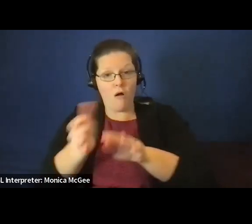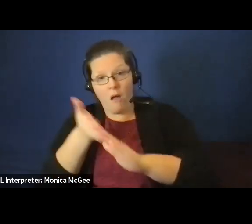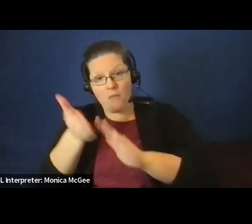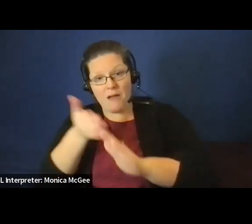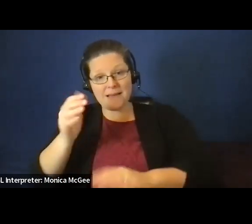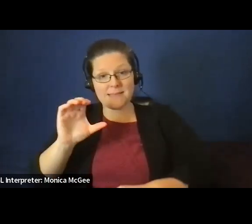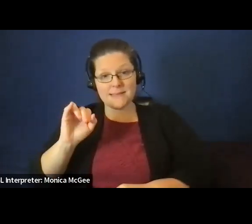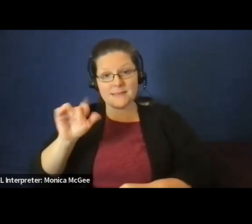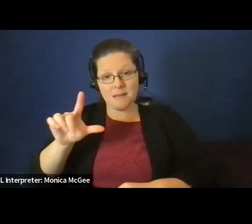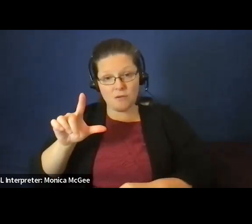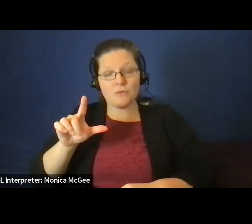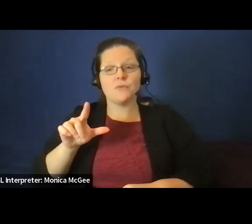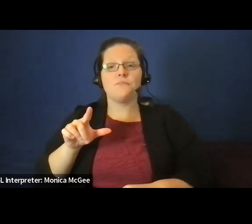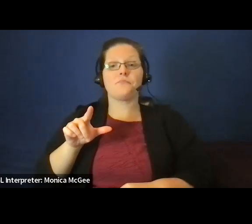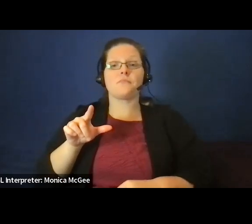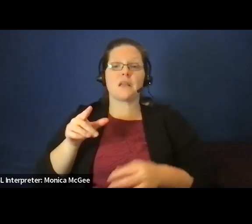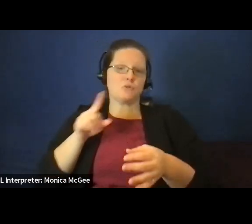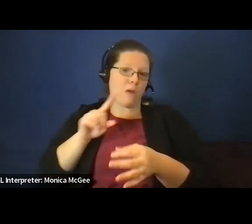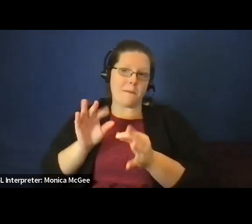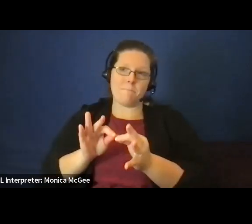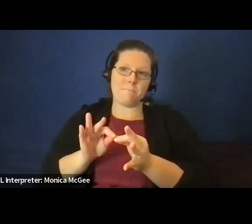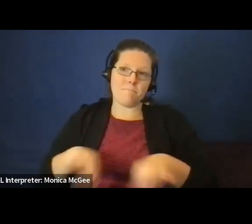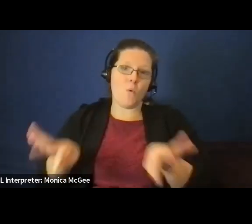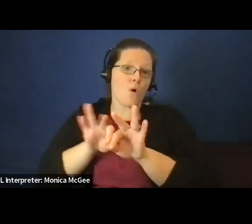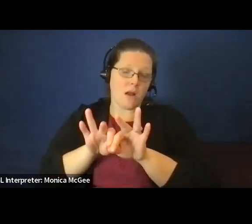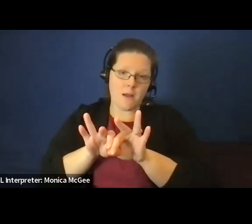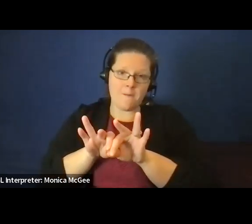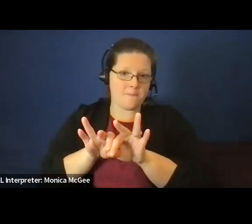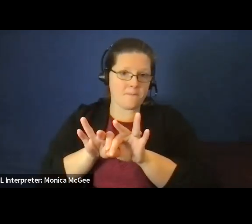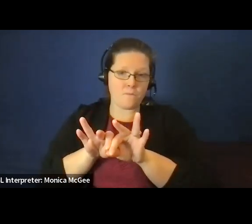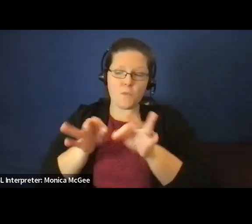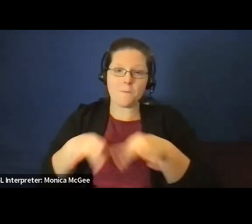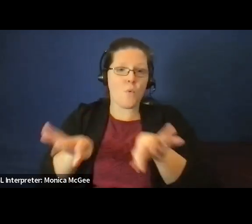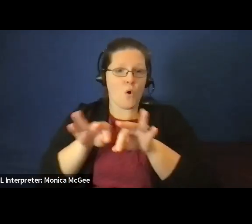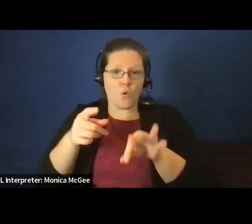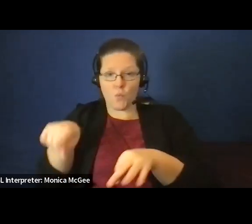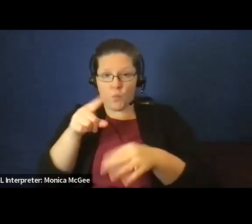people that chose not to evacuate. But